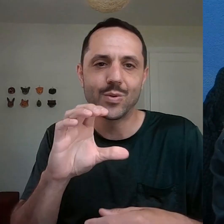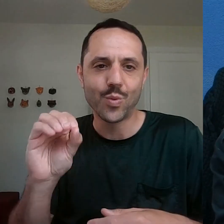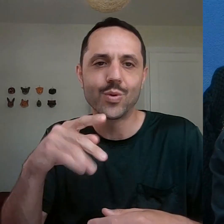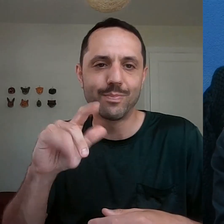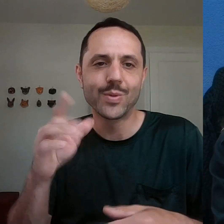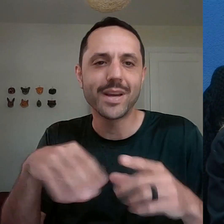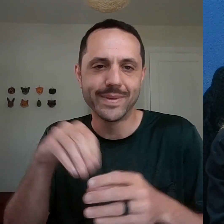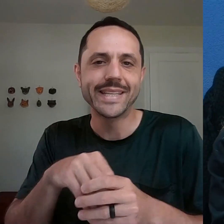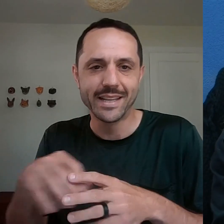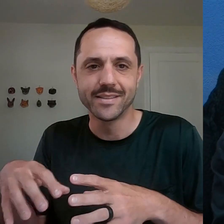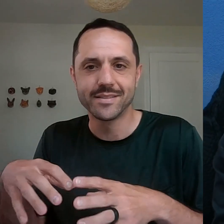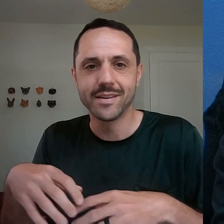Copilot is my sidekick.